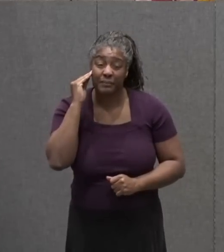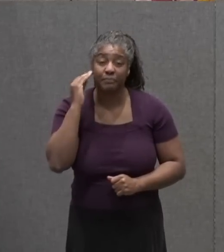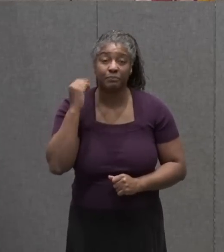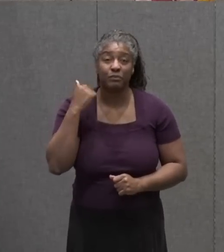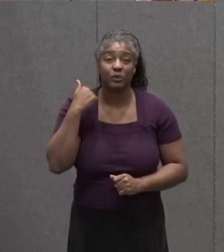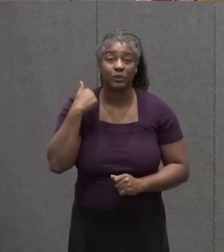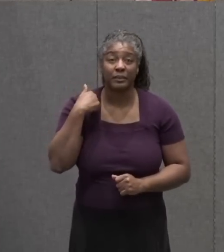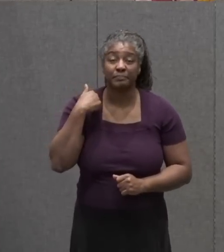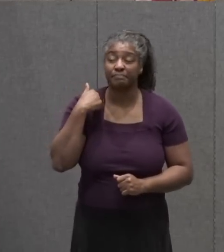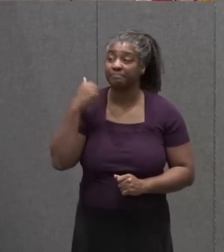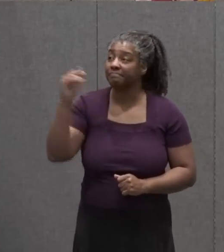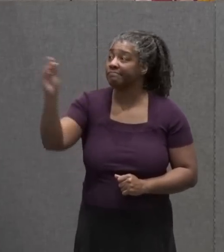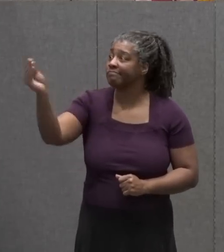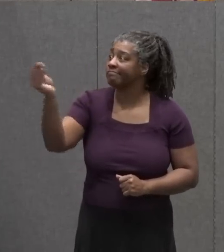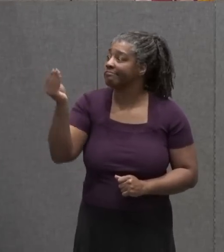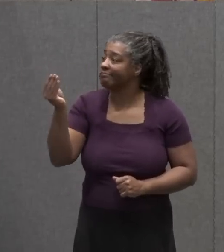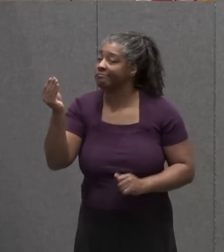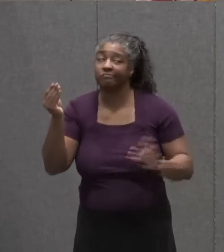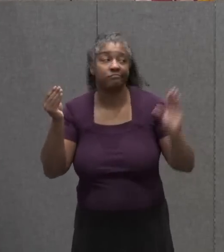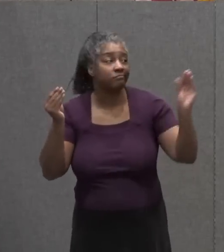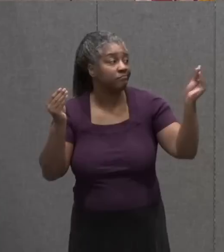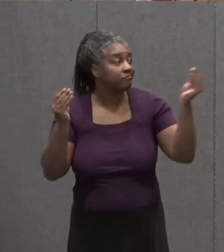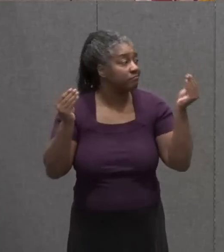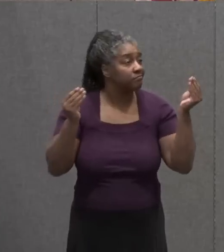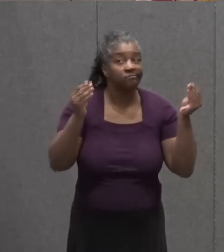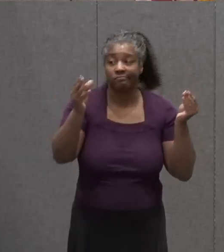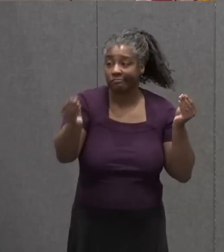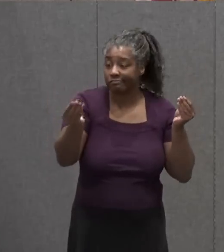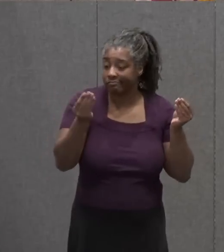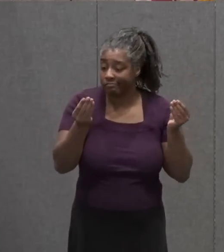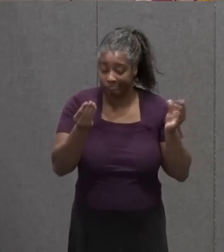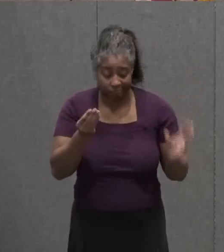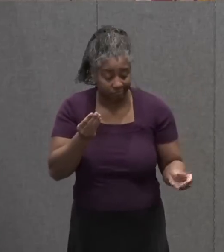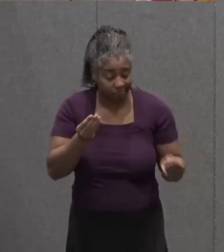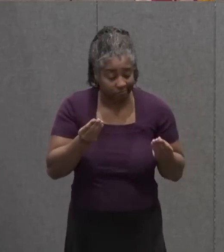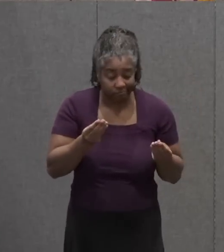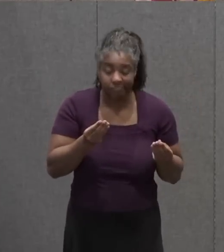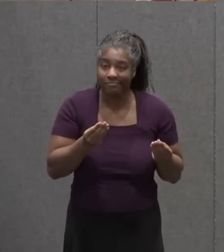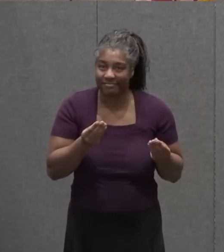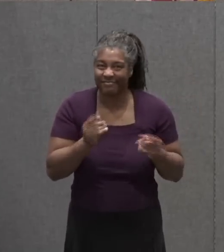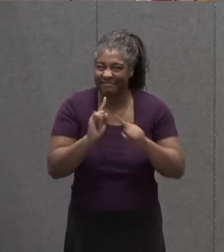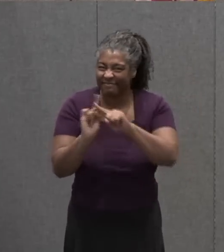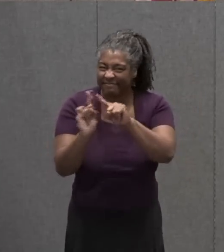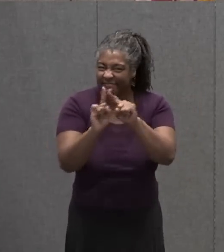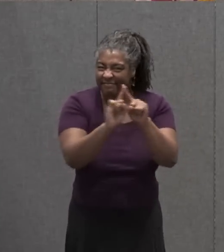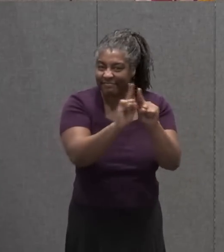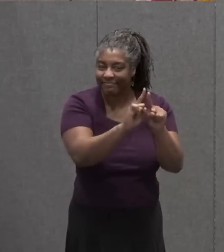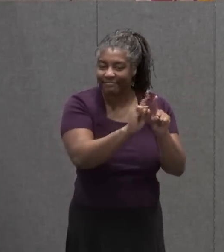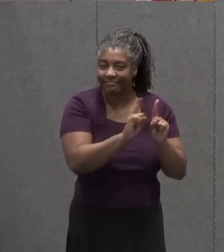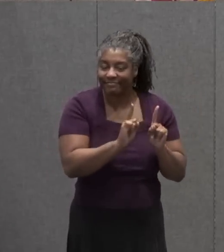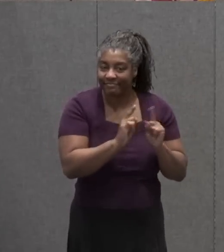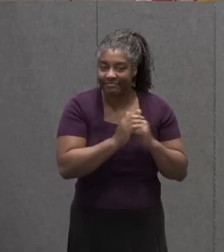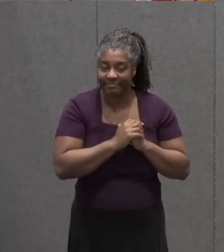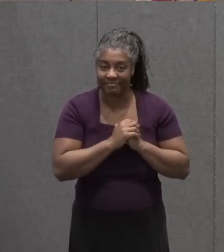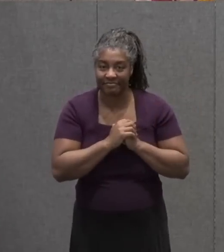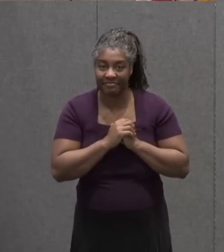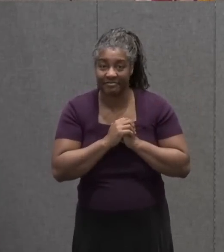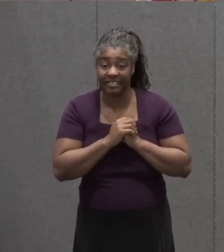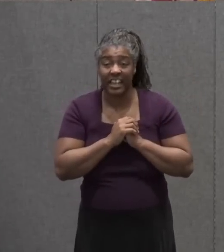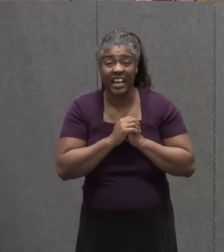You can even make it more challenging by writing or drawing on paper or cards